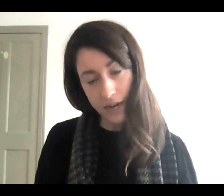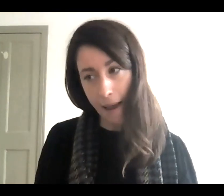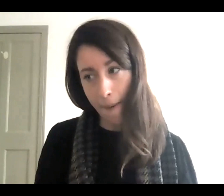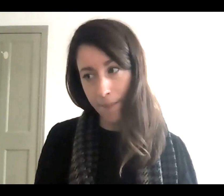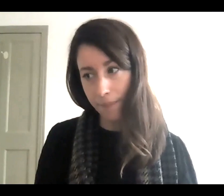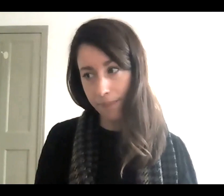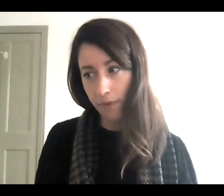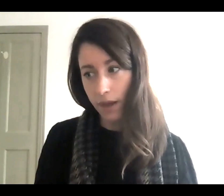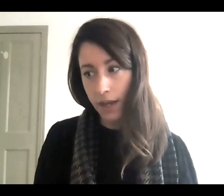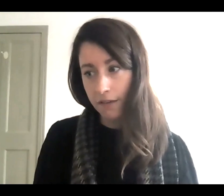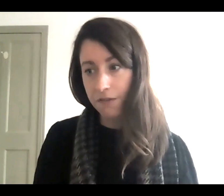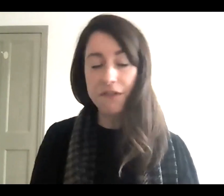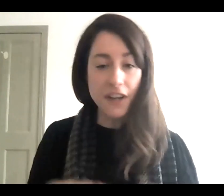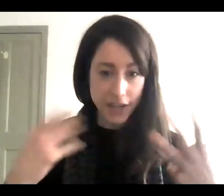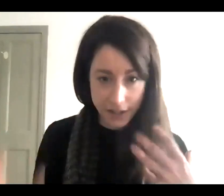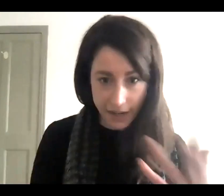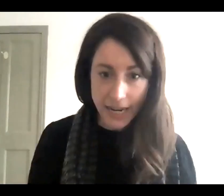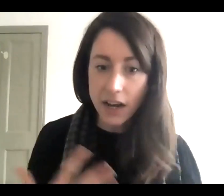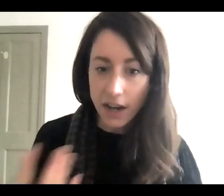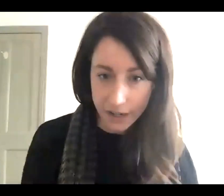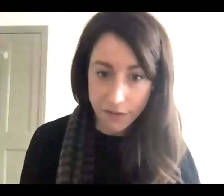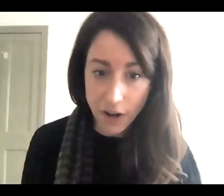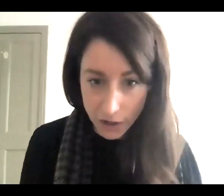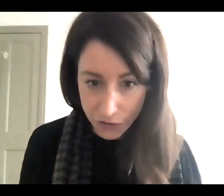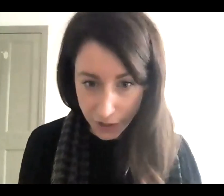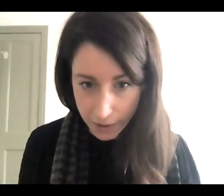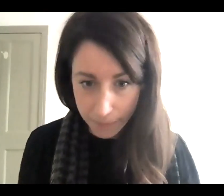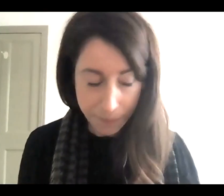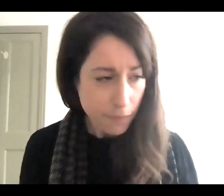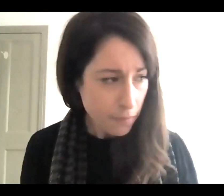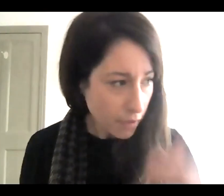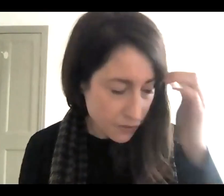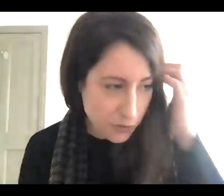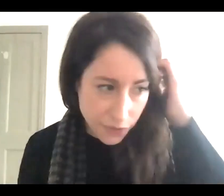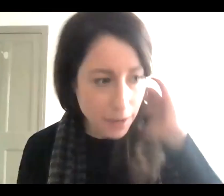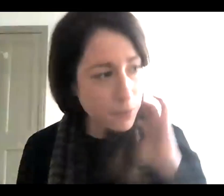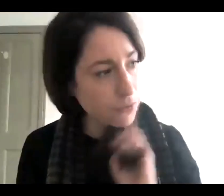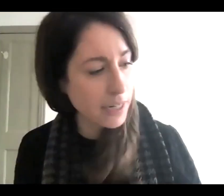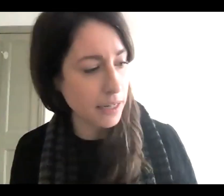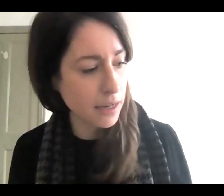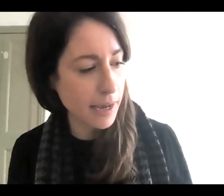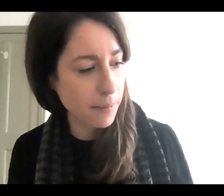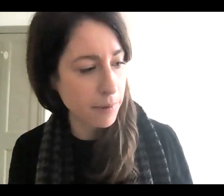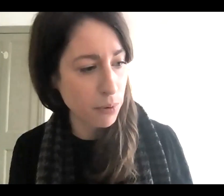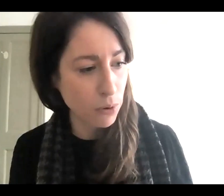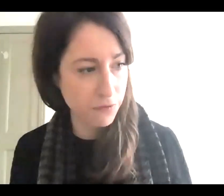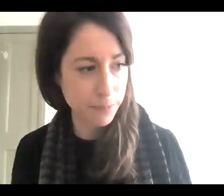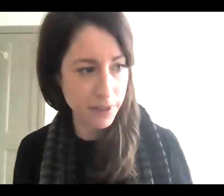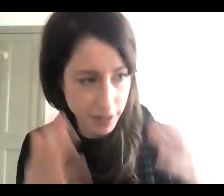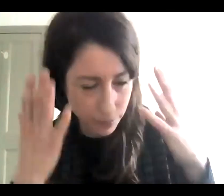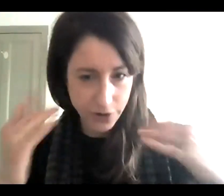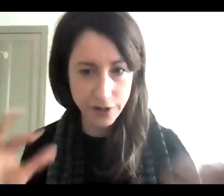fit in to a kind of logic, and so that was really important for me that he was kind